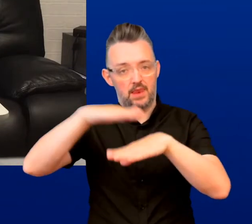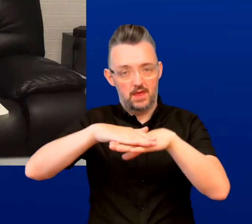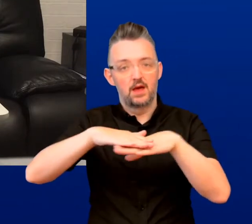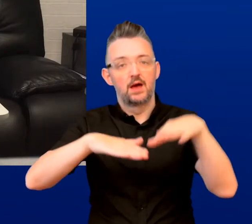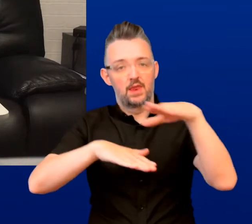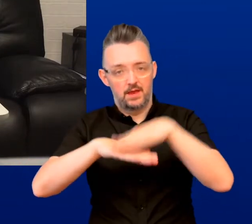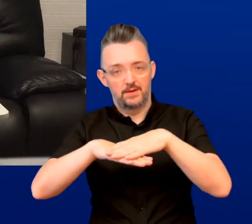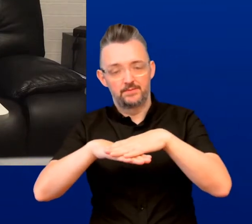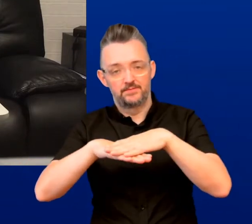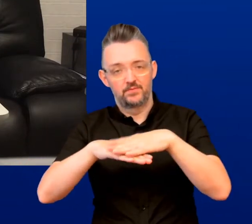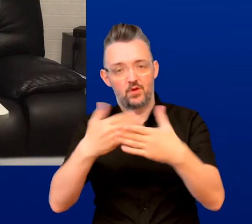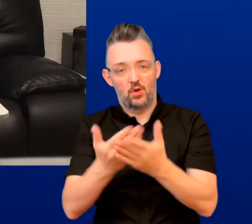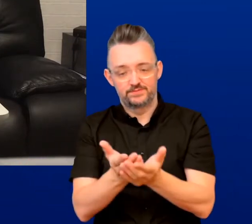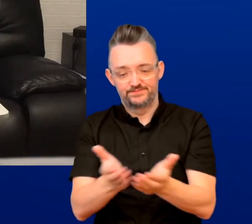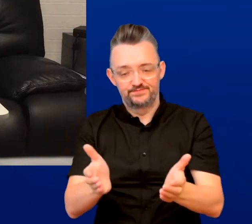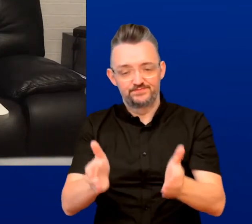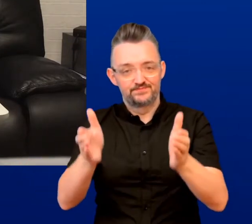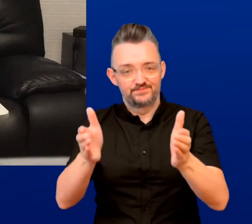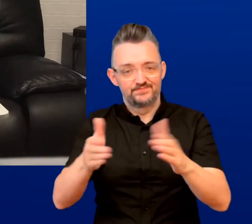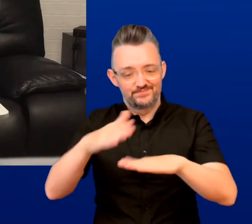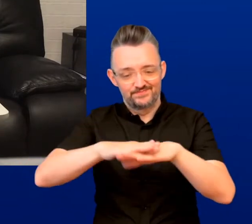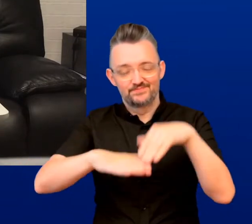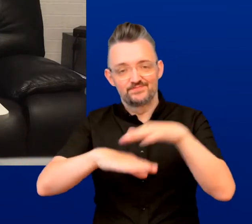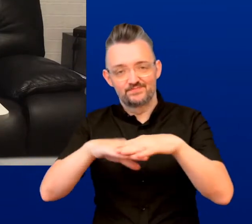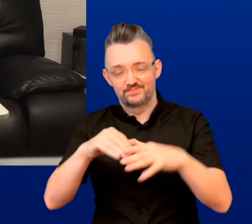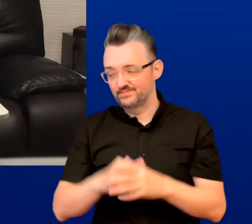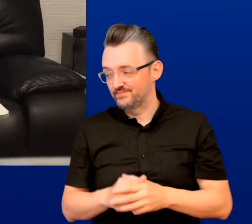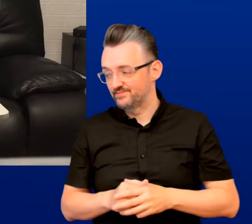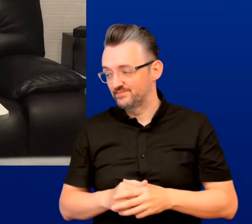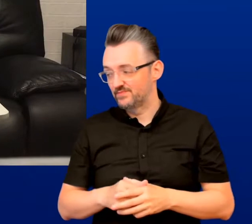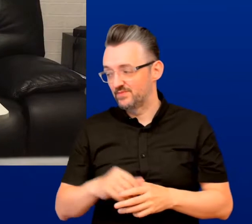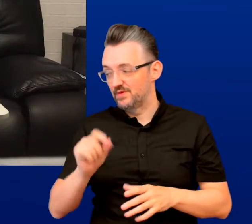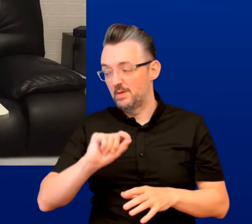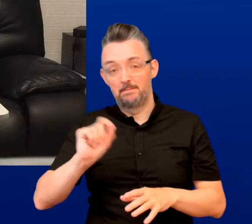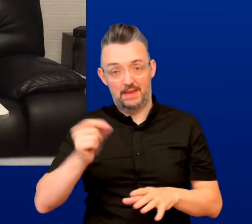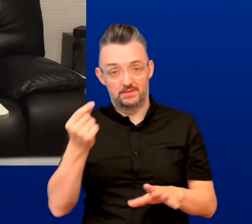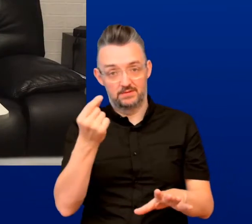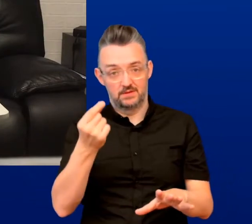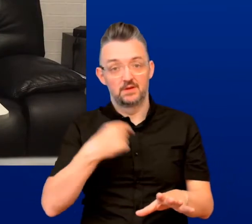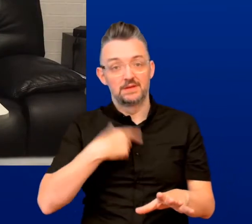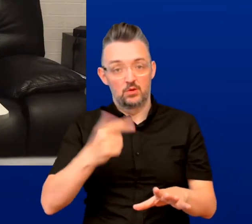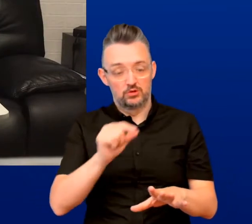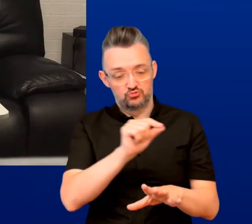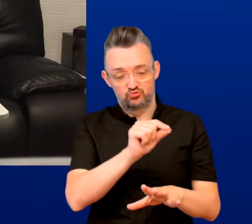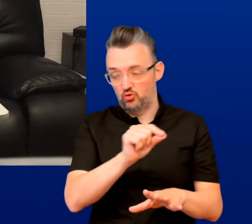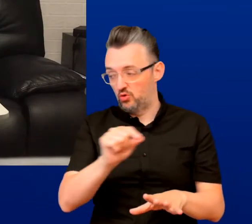There's a pen. I am drawing